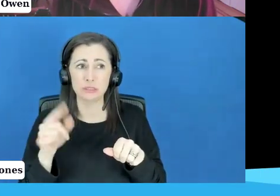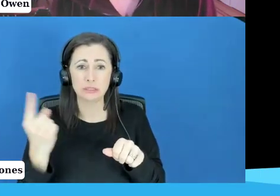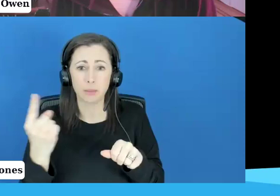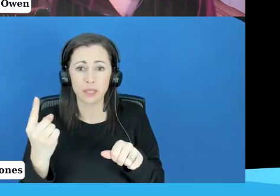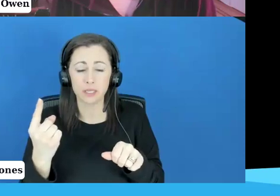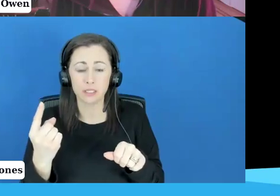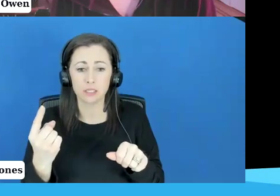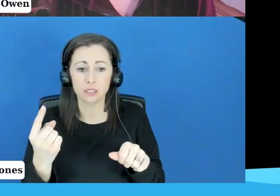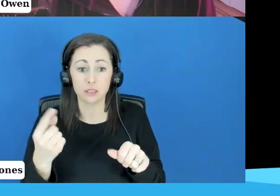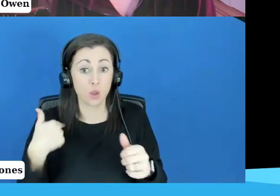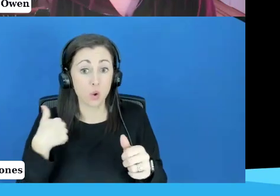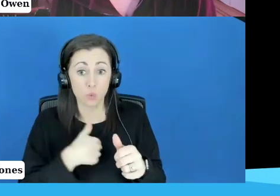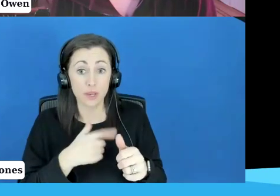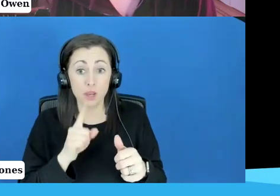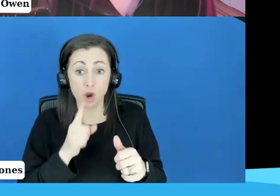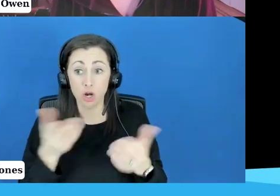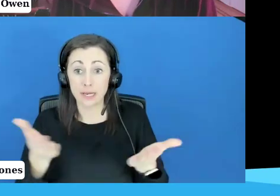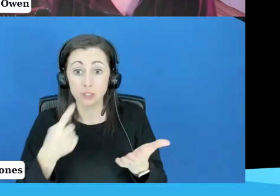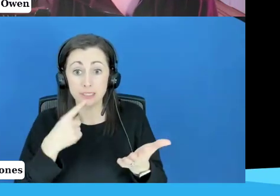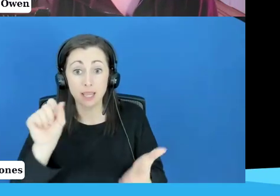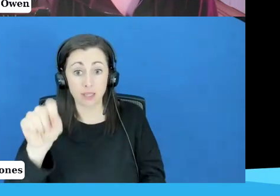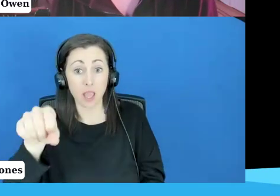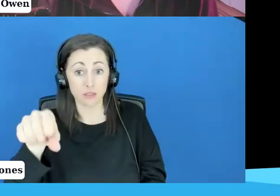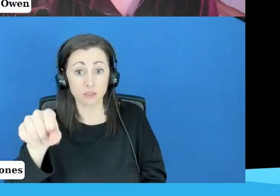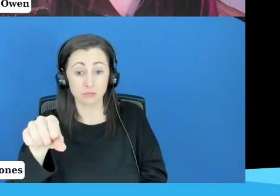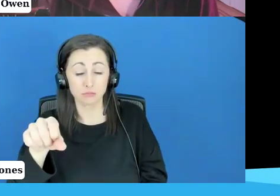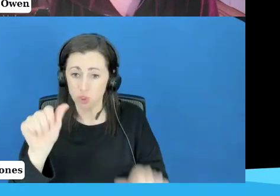I think we're all here to say that 'Yes, you can'. Just because it looks different,